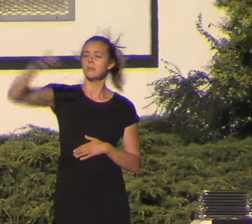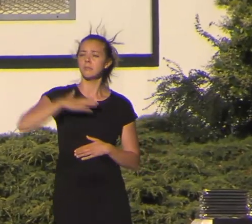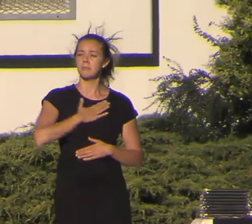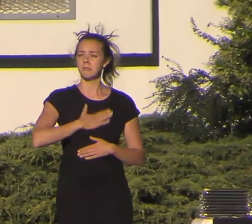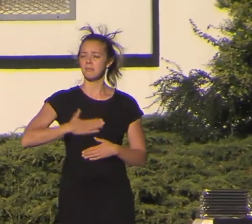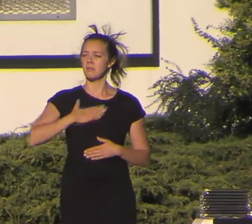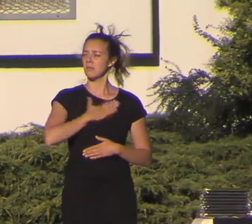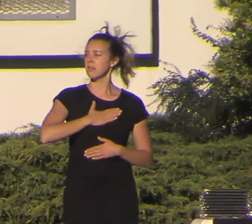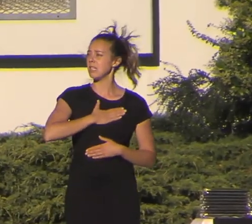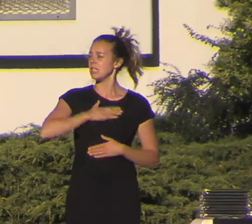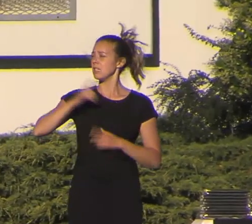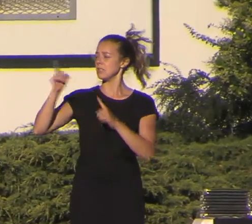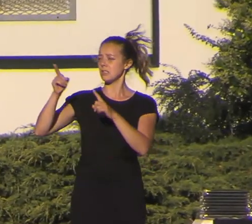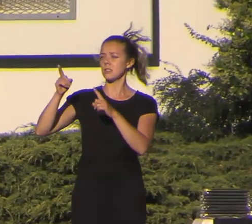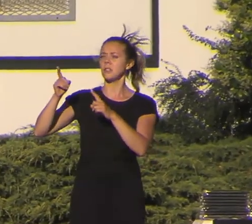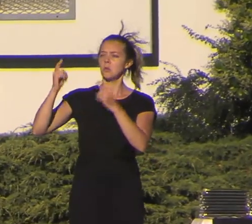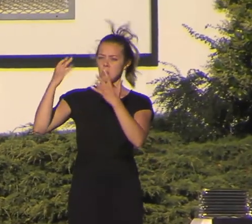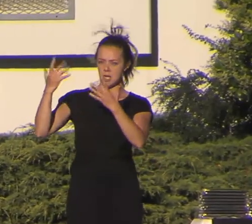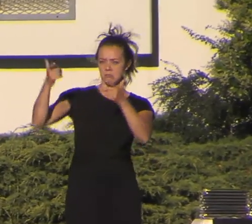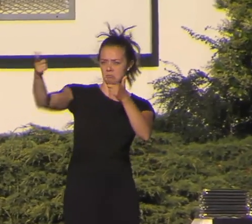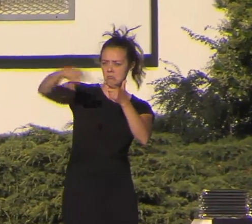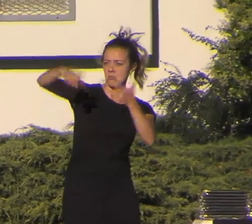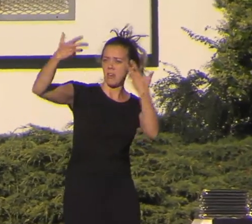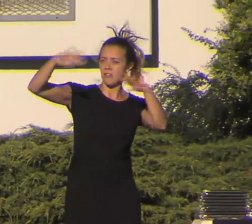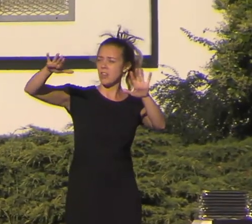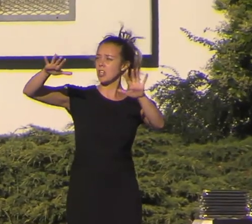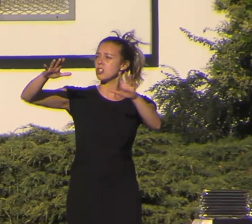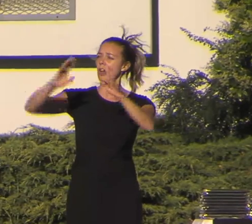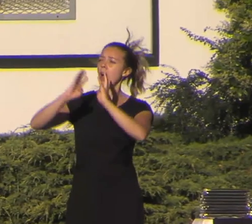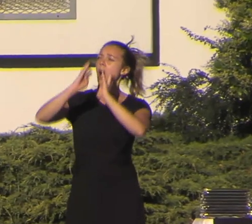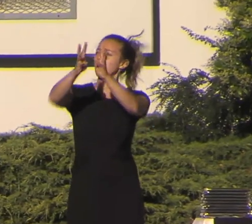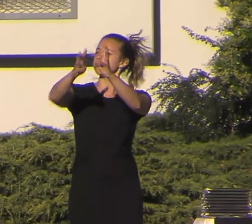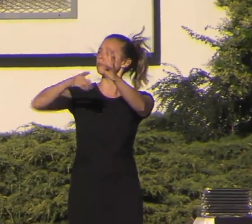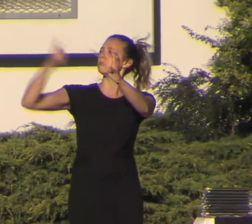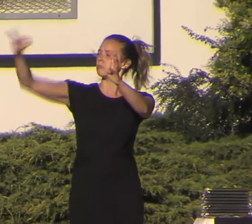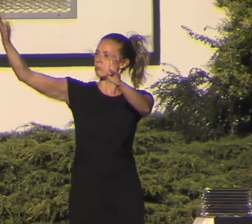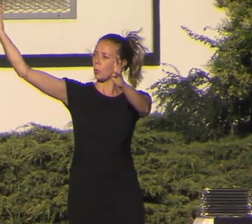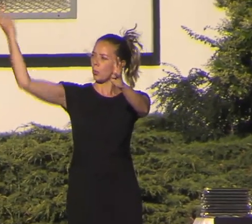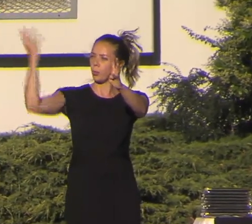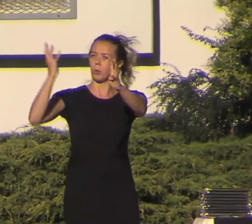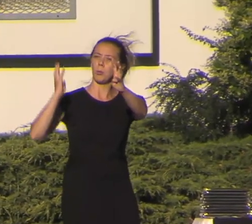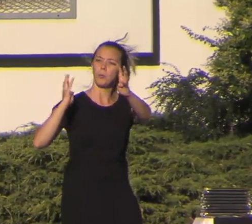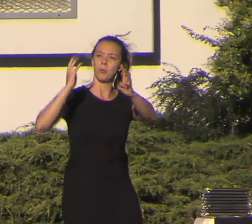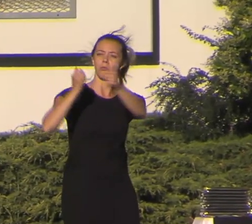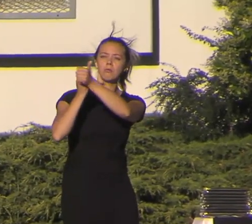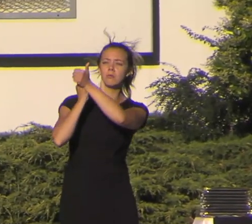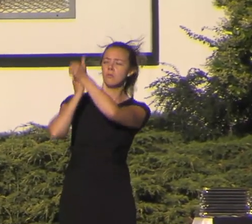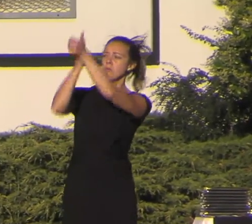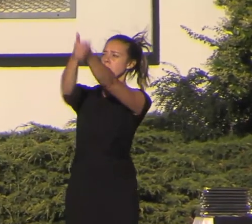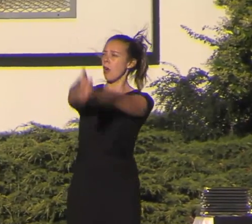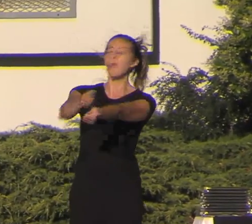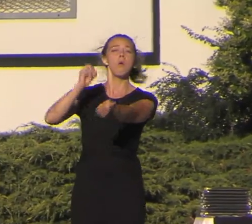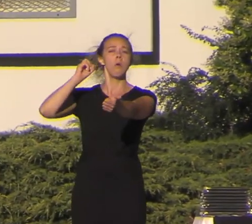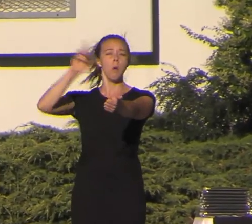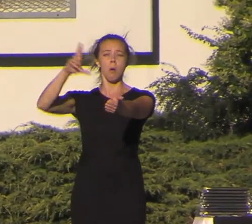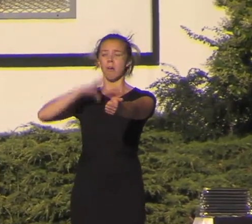of the stadium after the students have left you may come down to the stadium field and use the field exit or you may exit from the gates